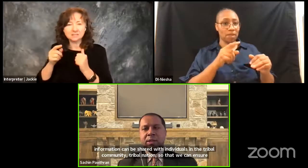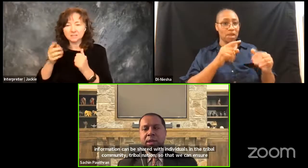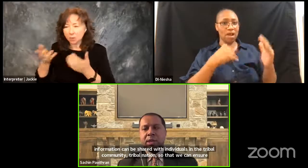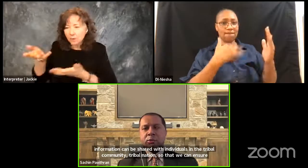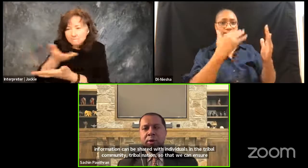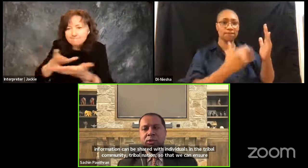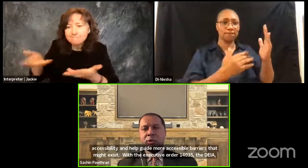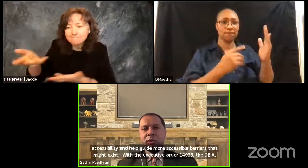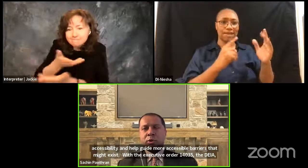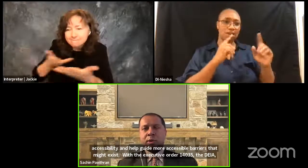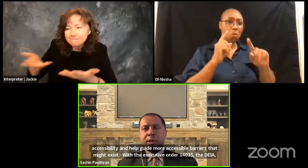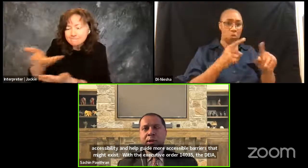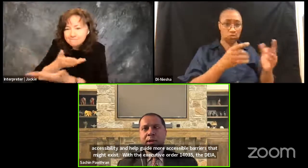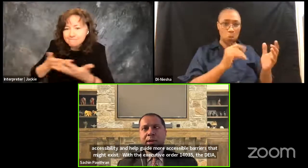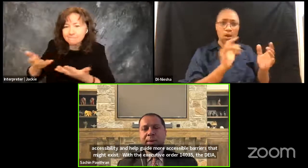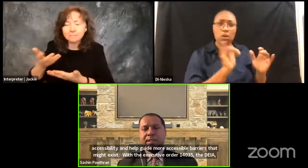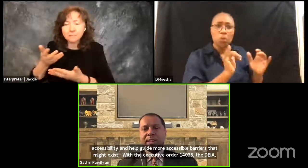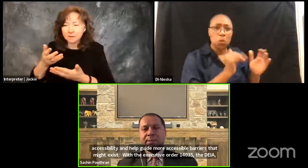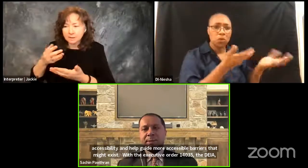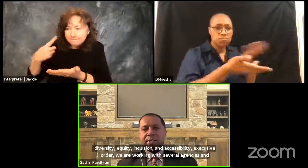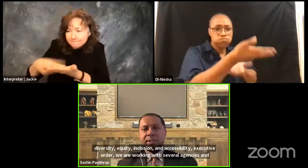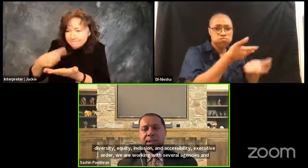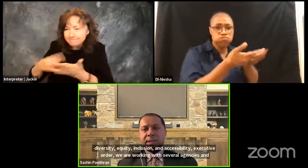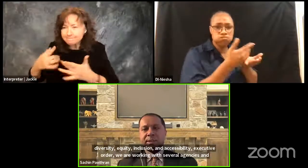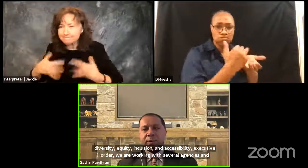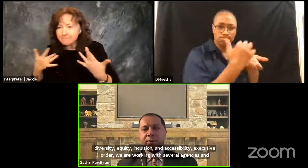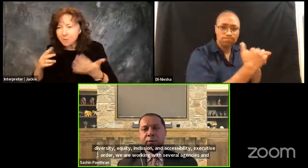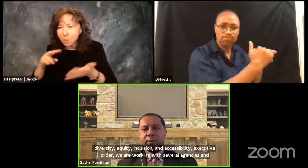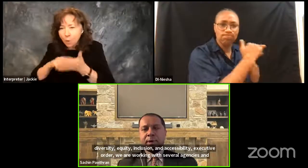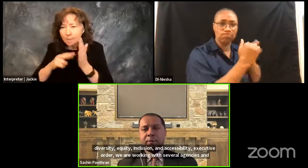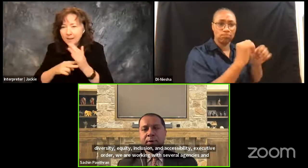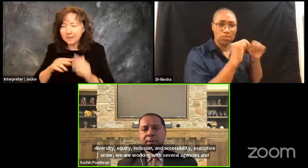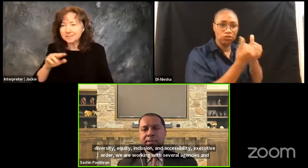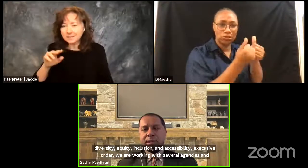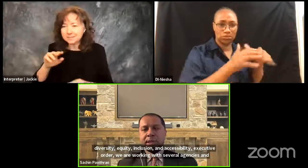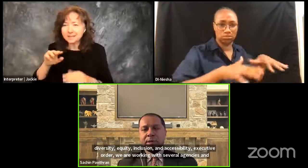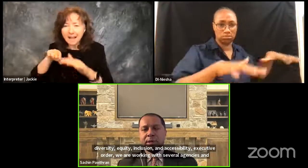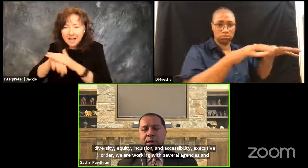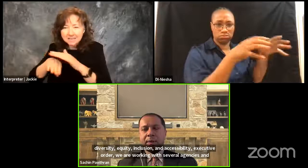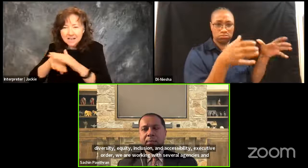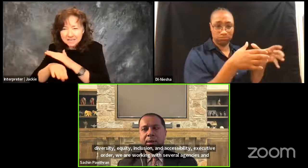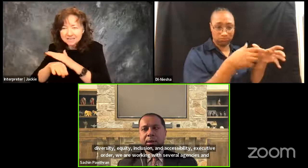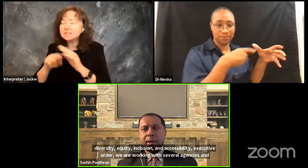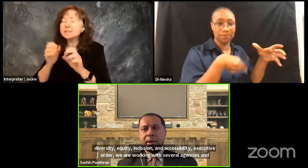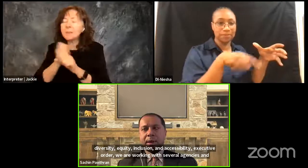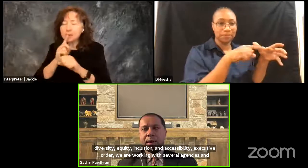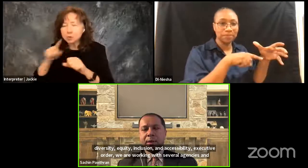conversations, to ensure accessibility is in the forefront of all of discussions and